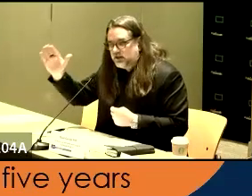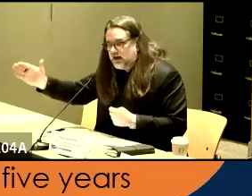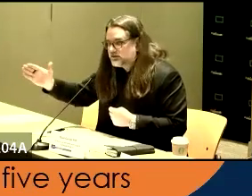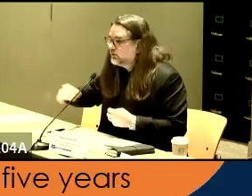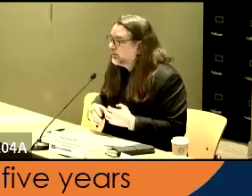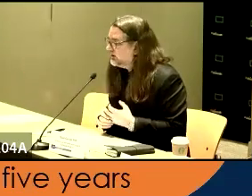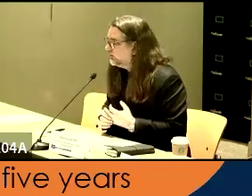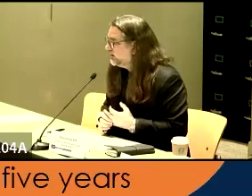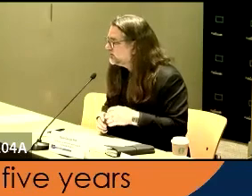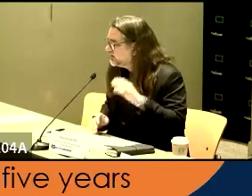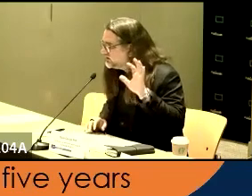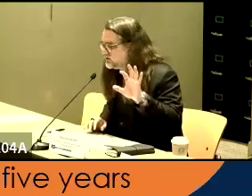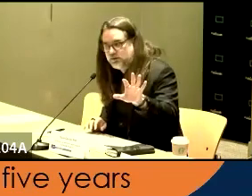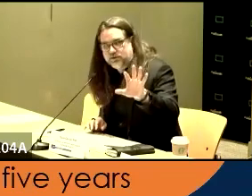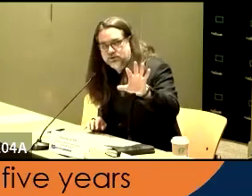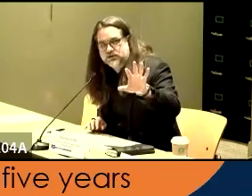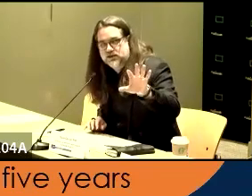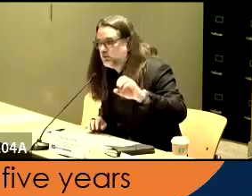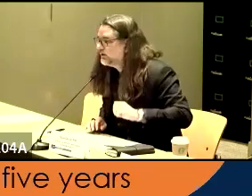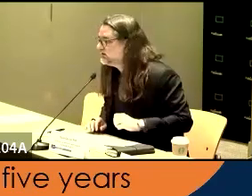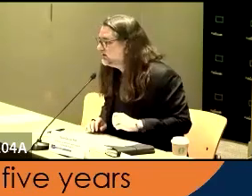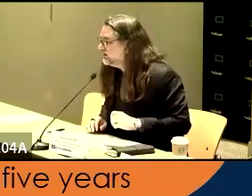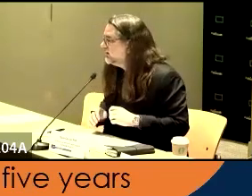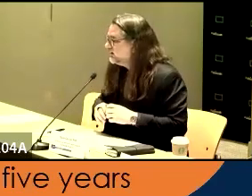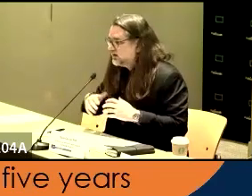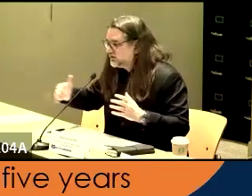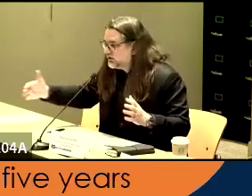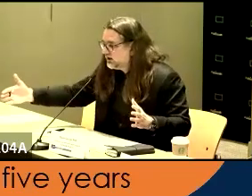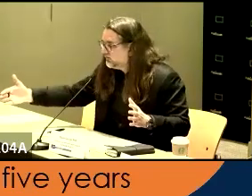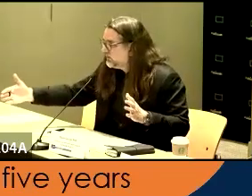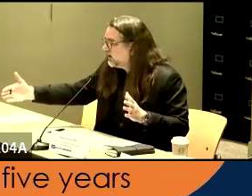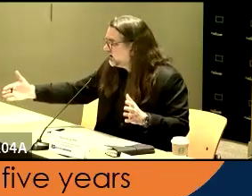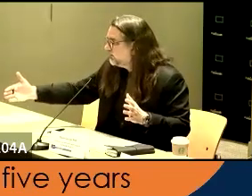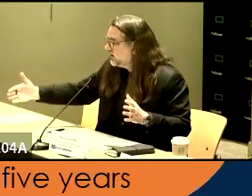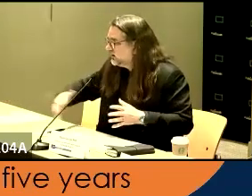The last group are the implementers, because it's only 13 awardees here, it's not a chicken in every pot kind of model.